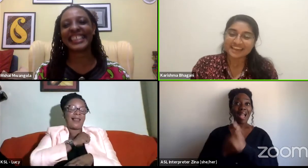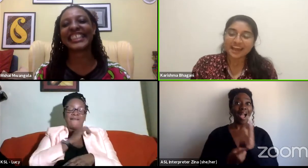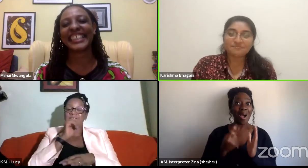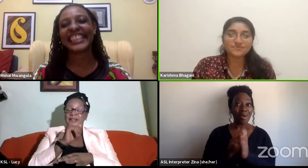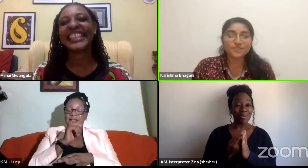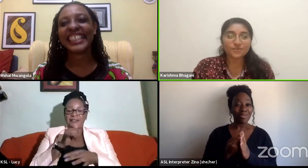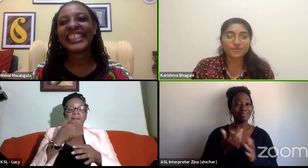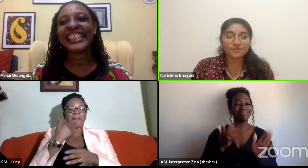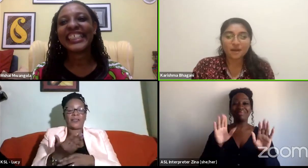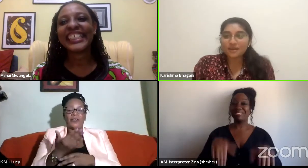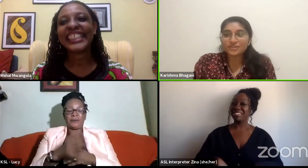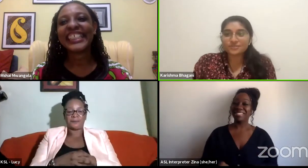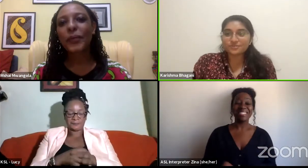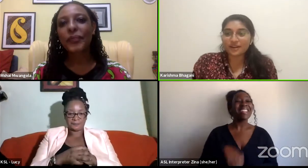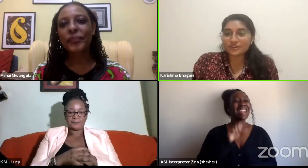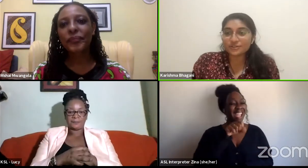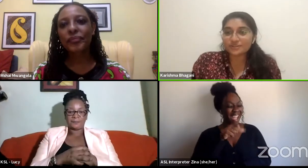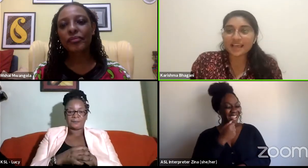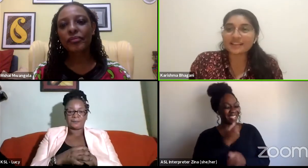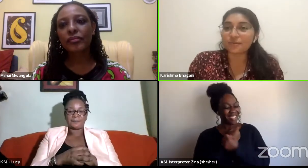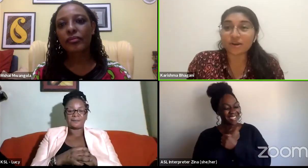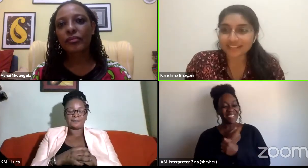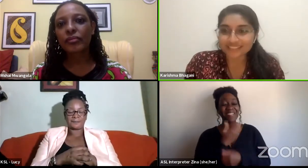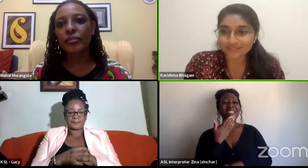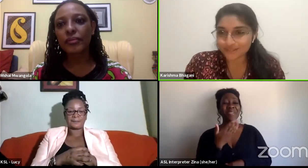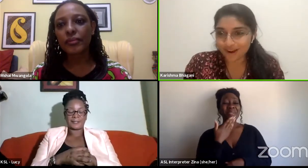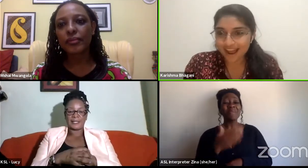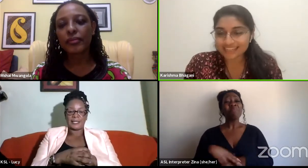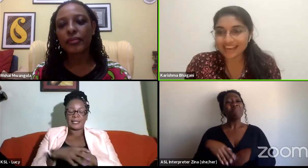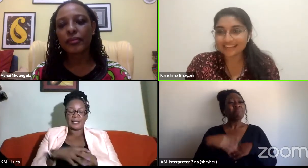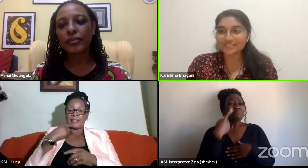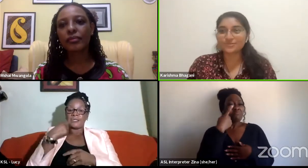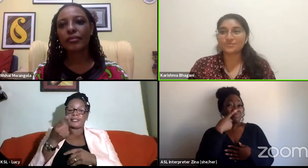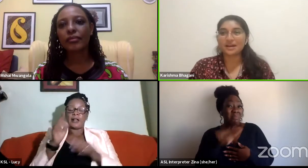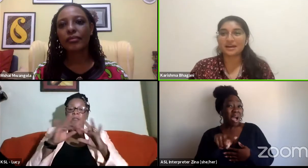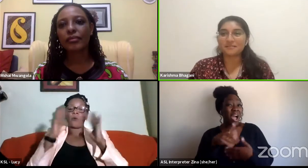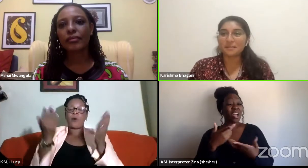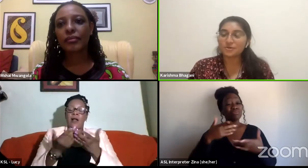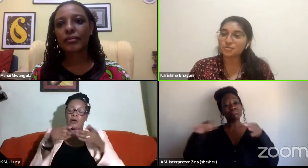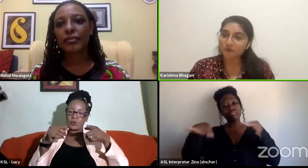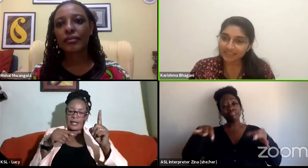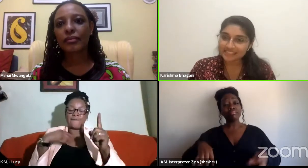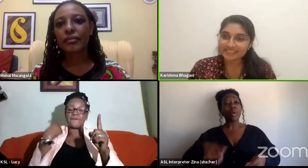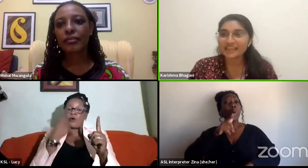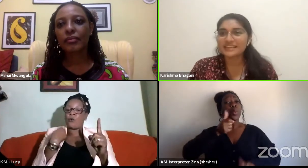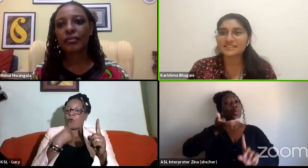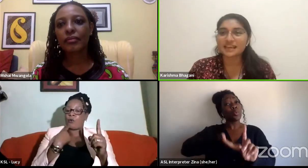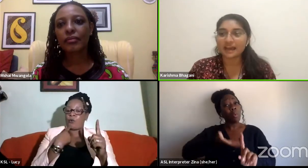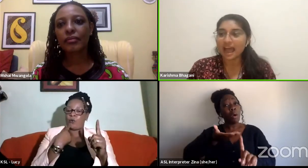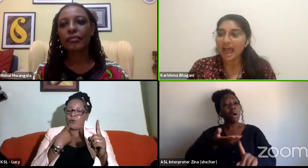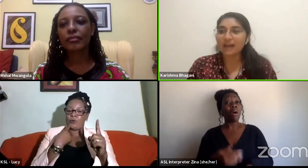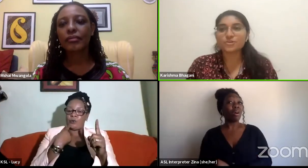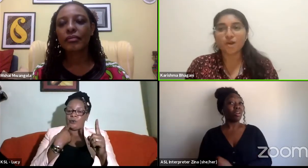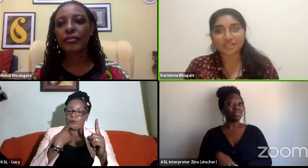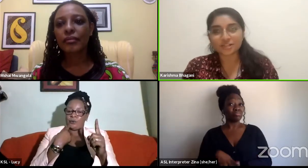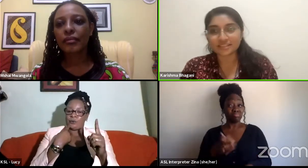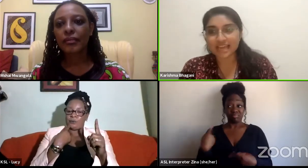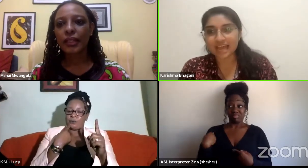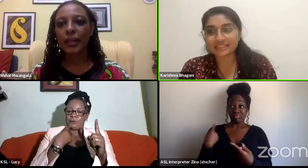So why don't you tell the world who you are, tell us about your practice, tell us how you got into the arts